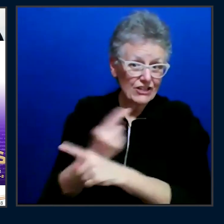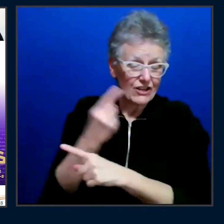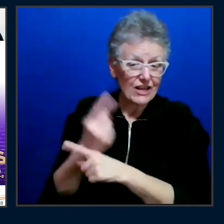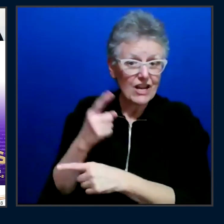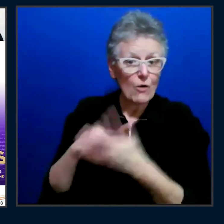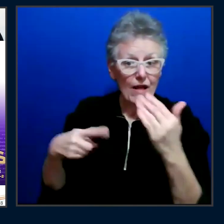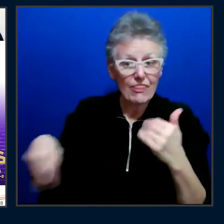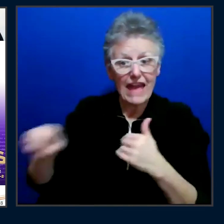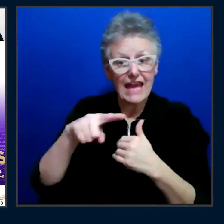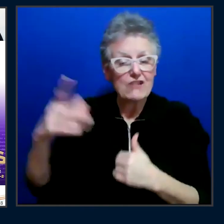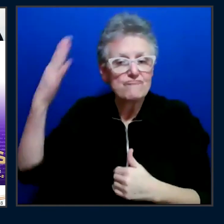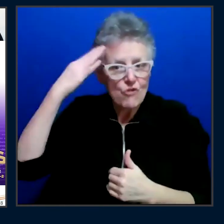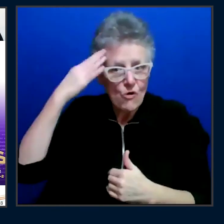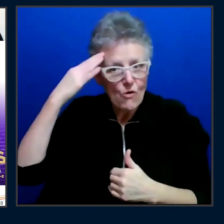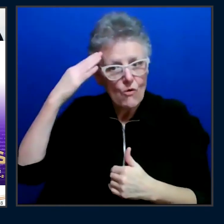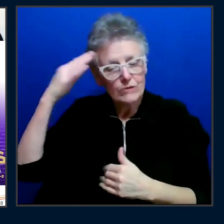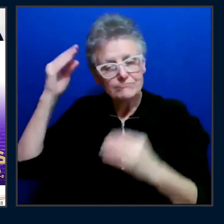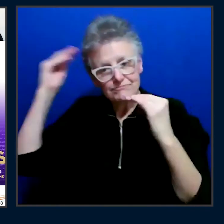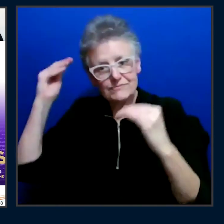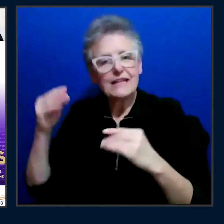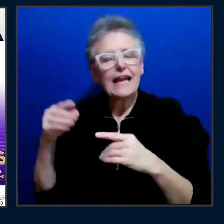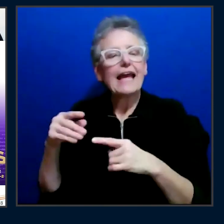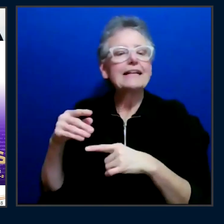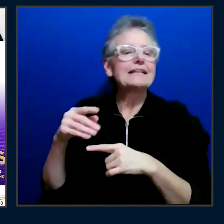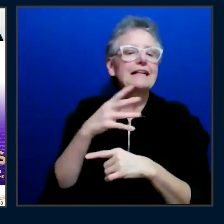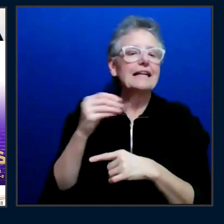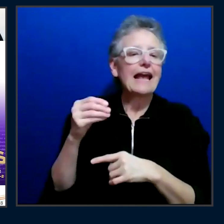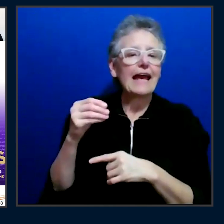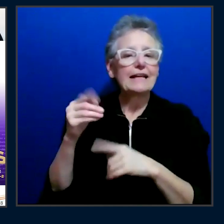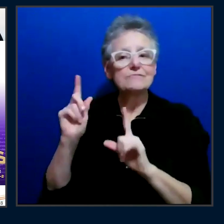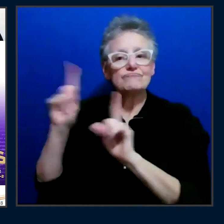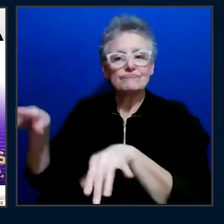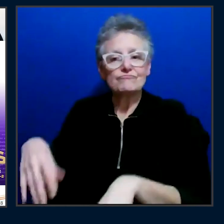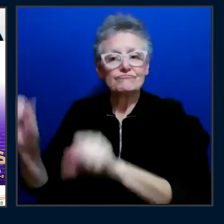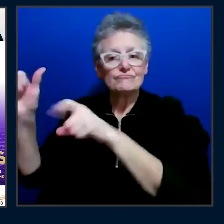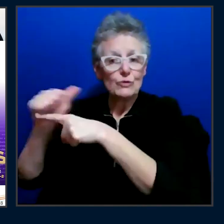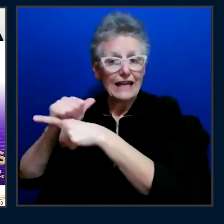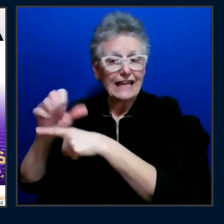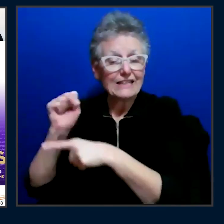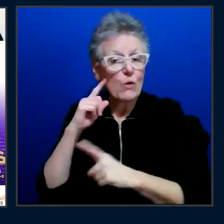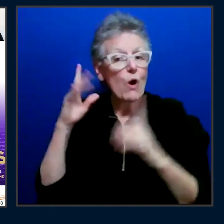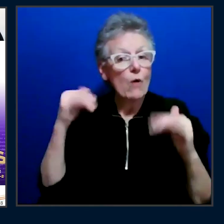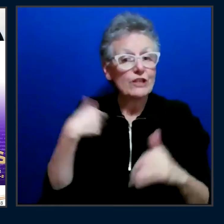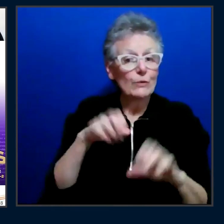are being informed about and being given information and going to trainings on, so that hopefully